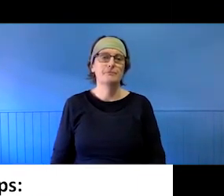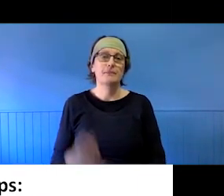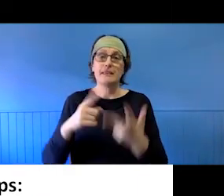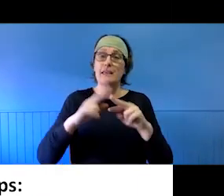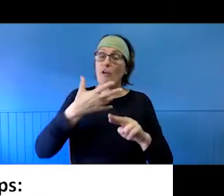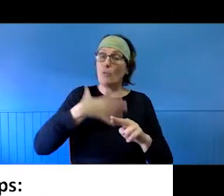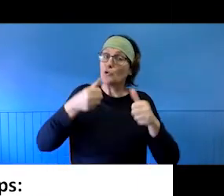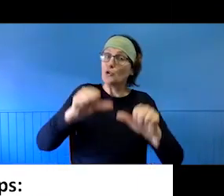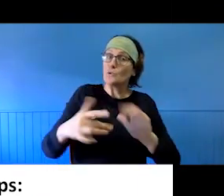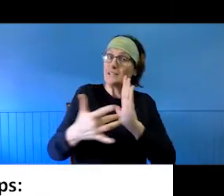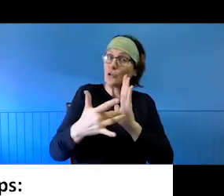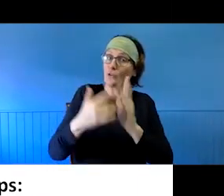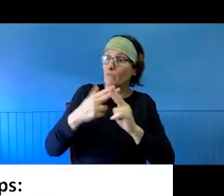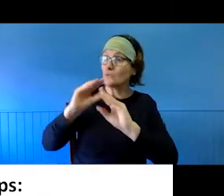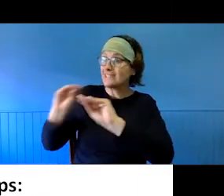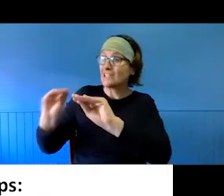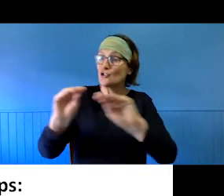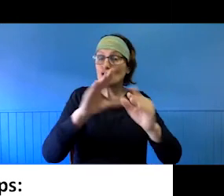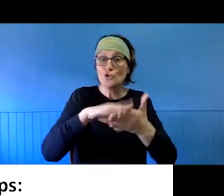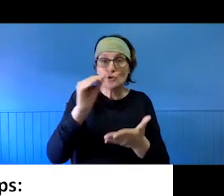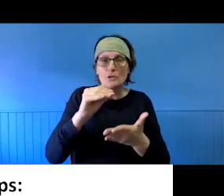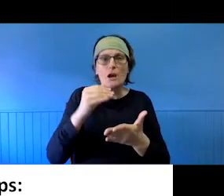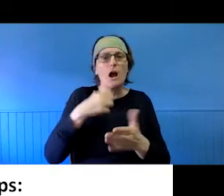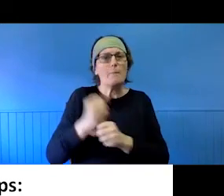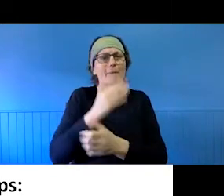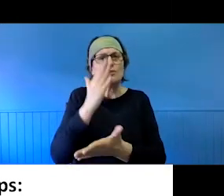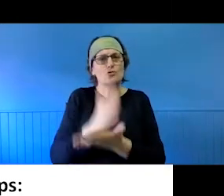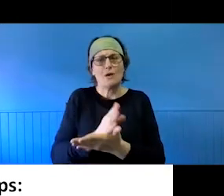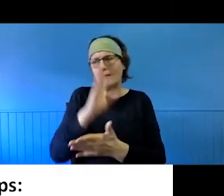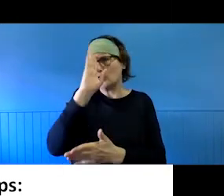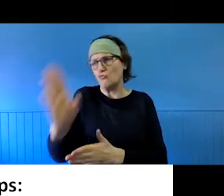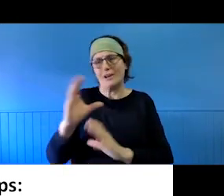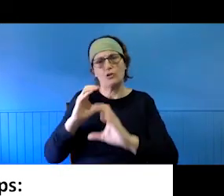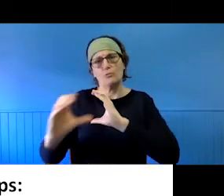teaching, I always try to make sure there is direct communication. As we